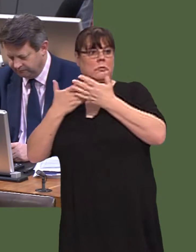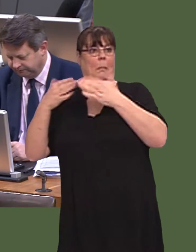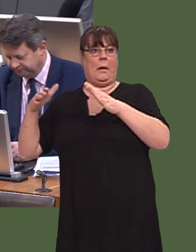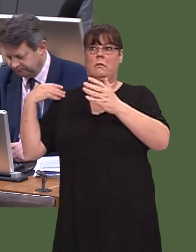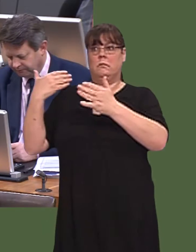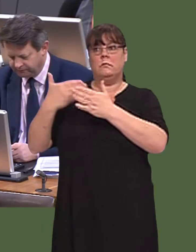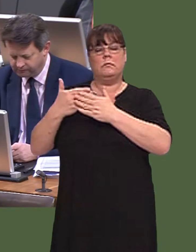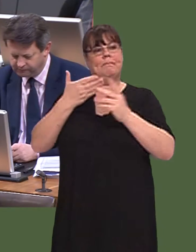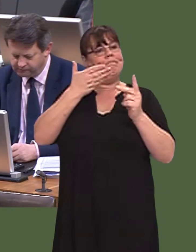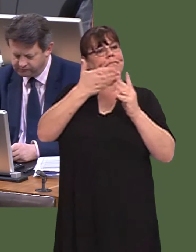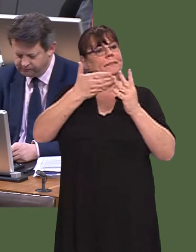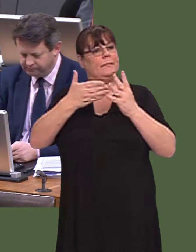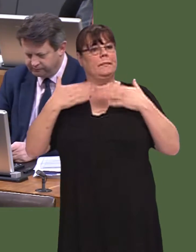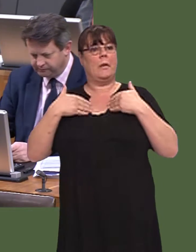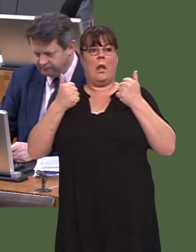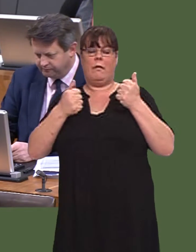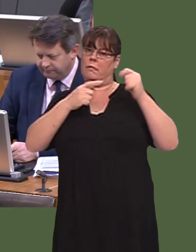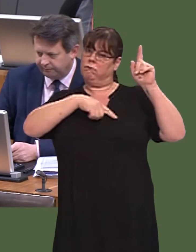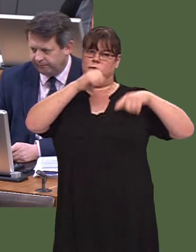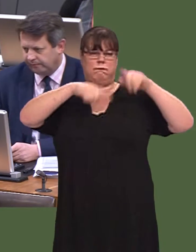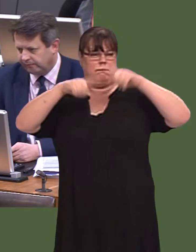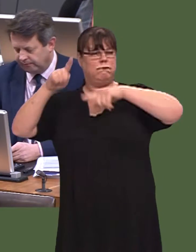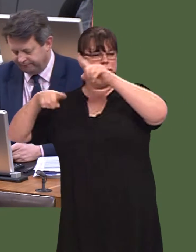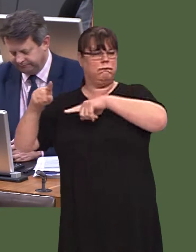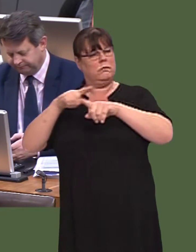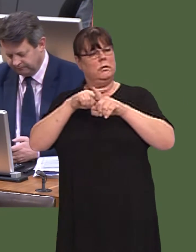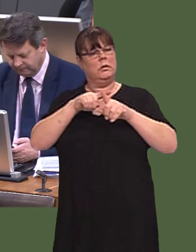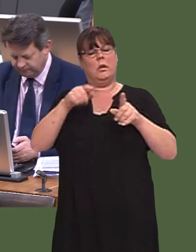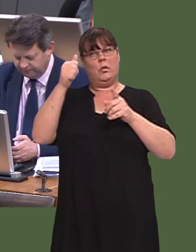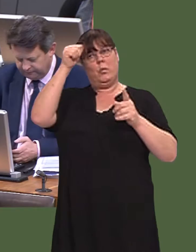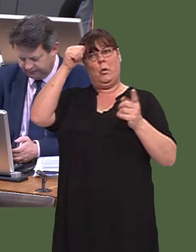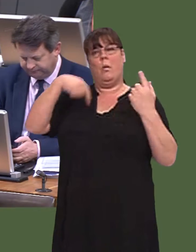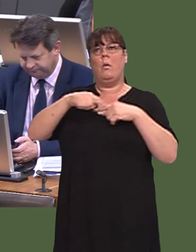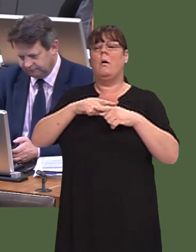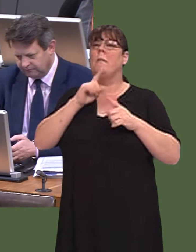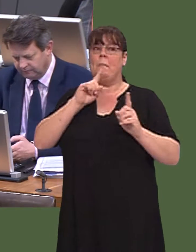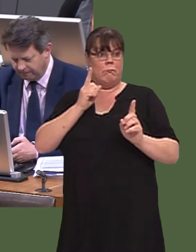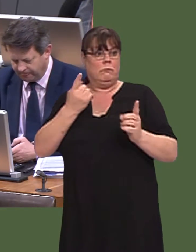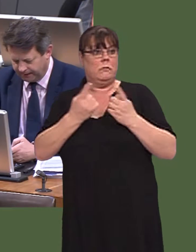The indicators for health vary widely, as we know, but, nevertheless, this is something